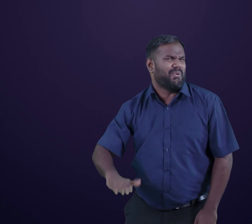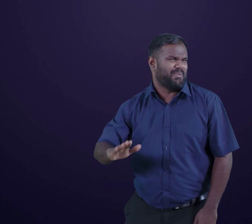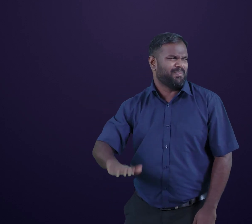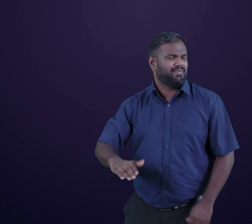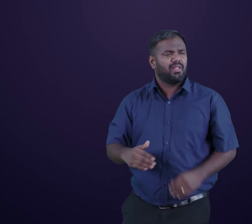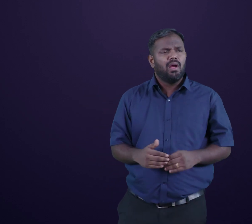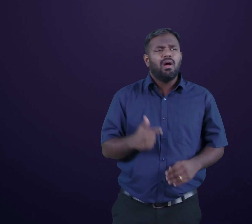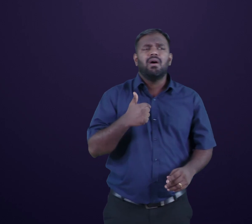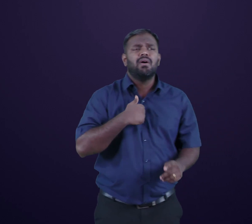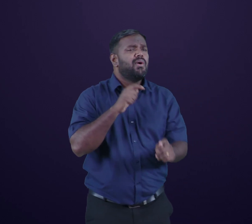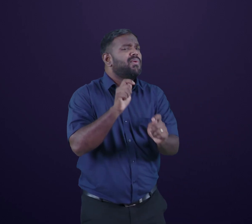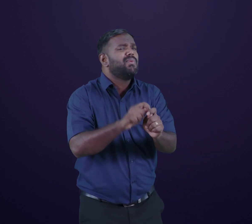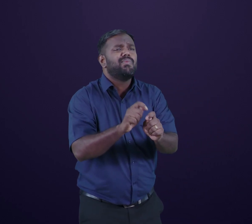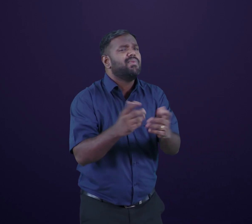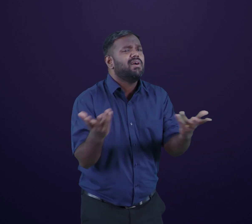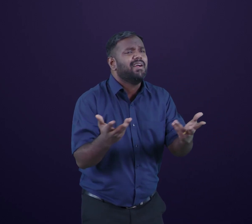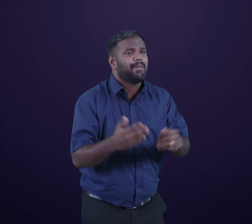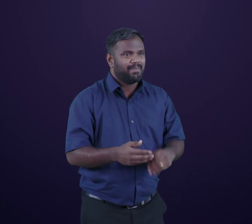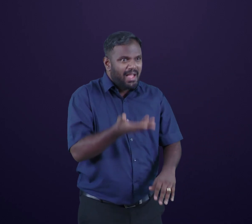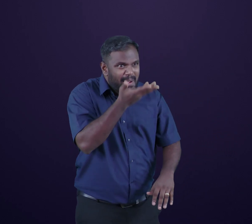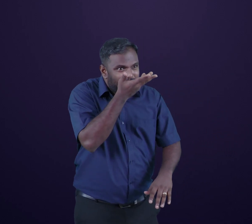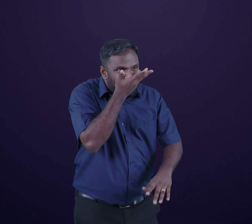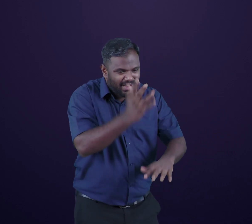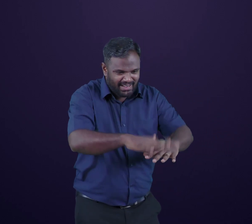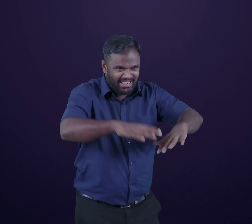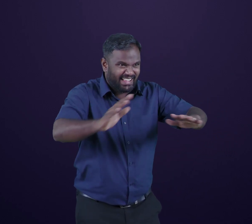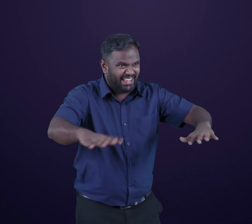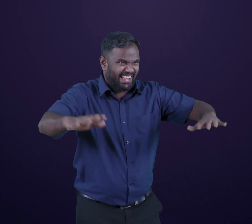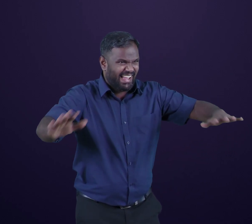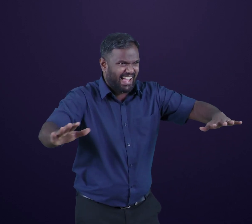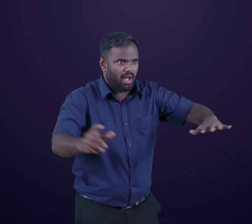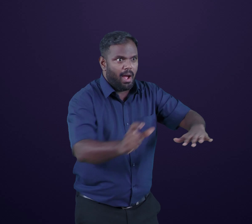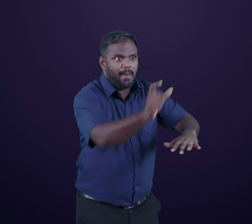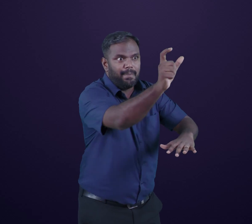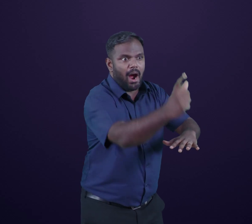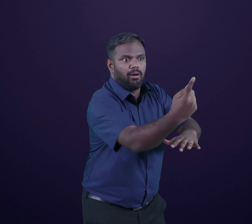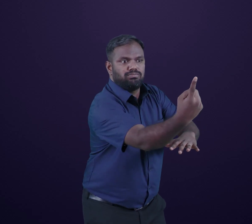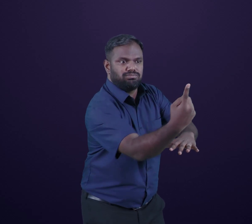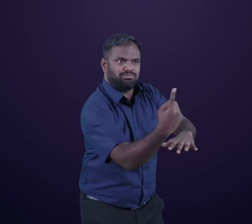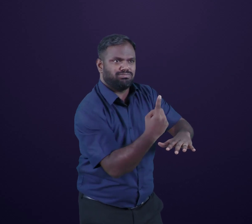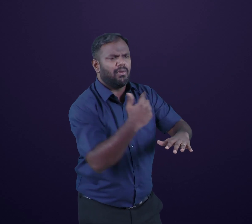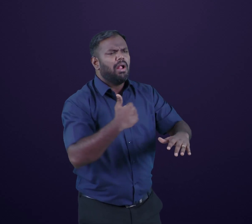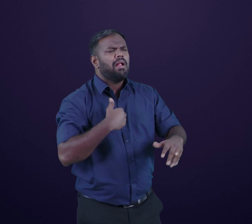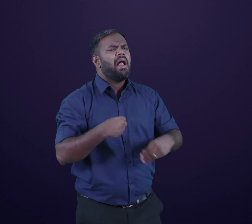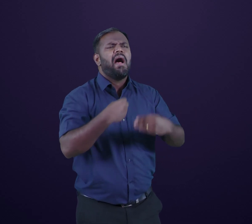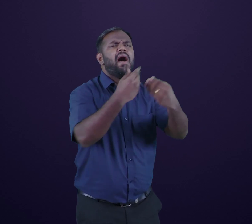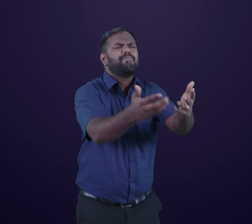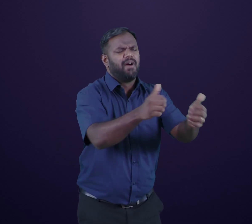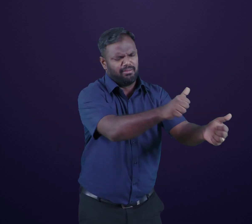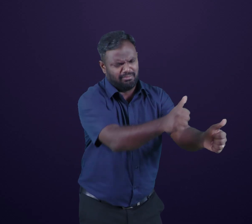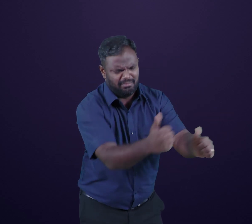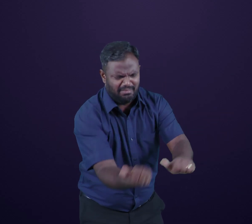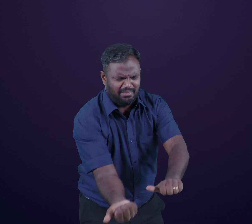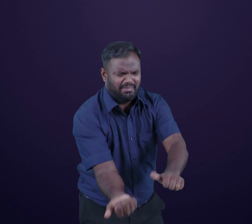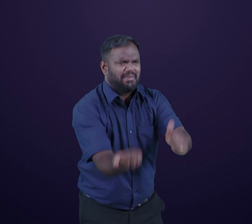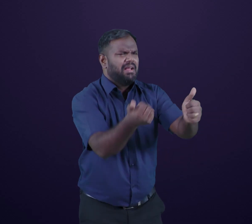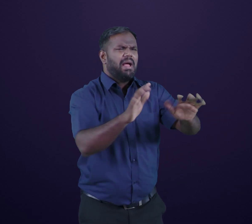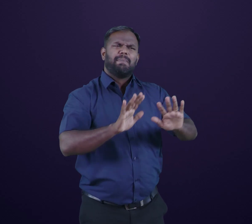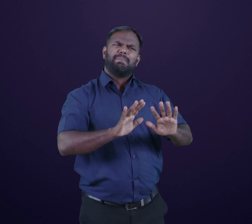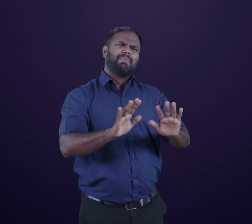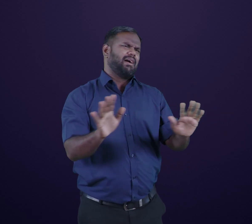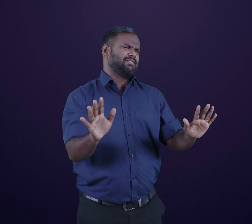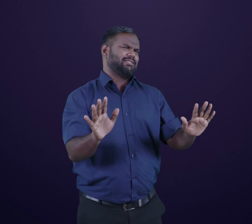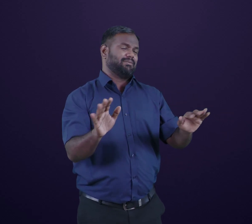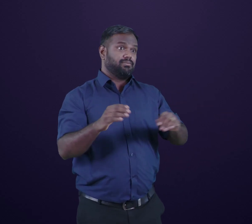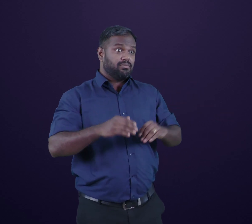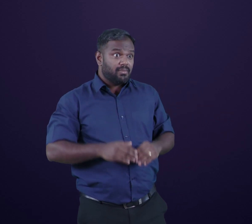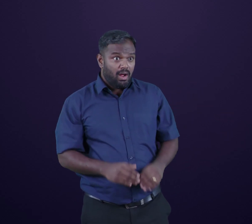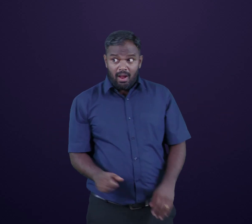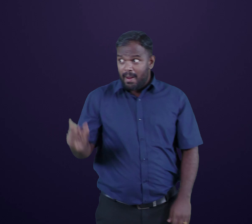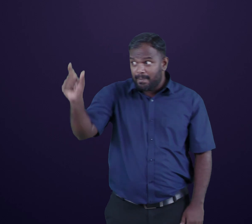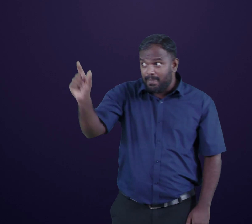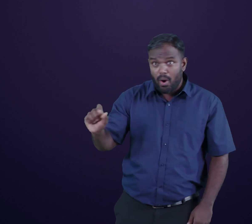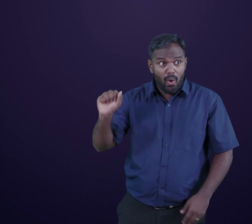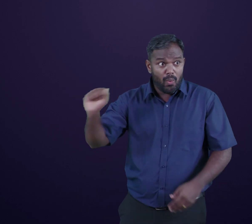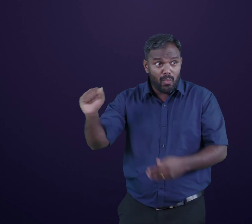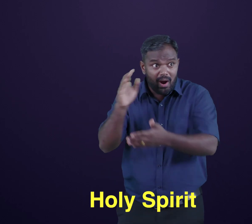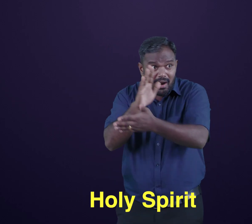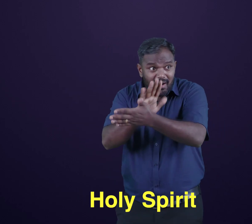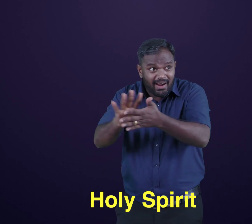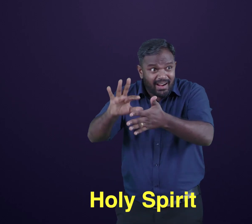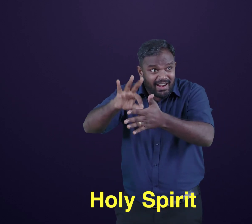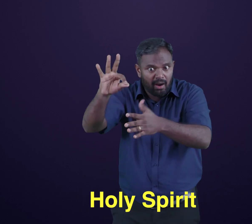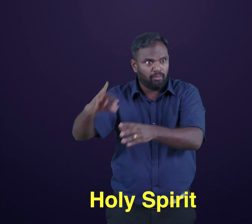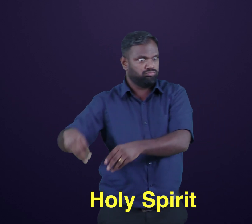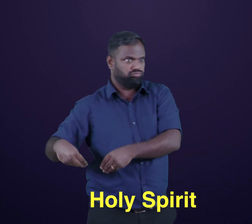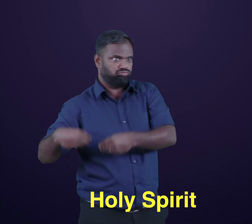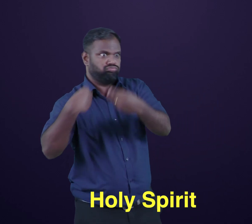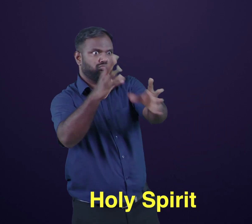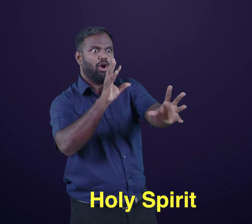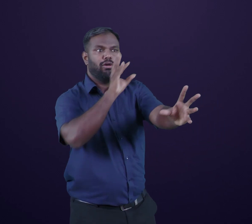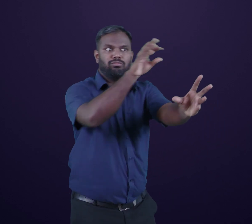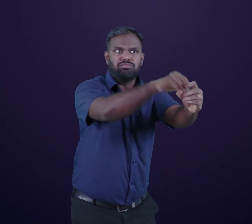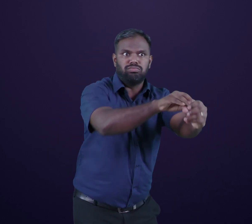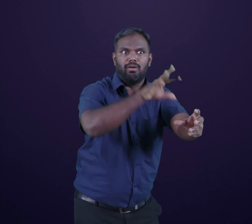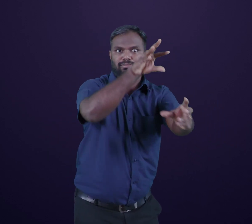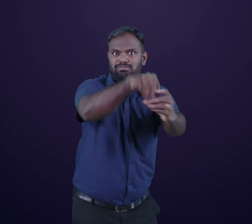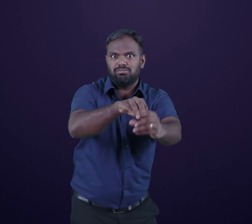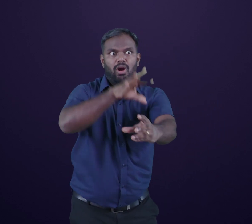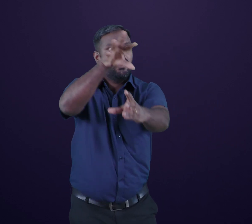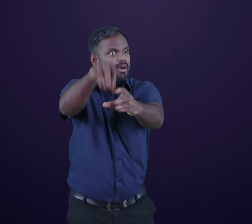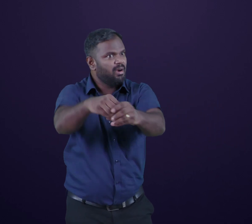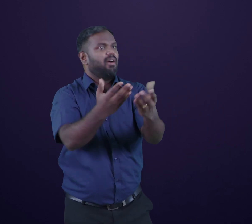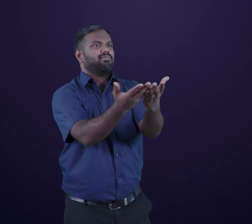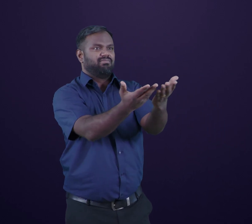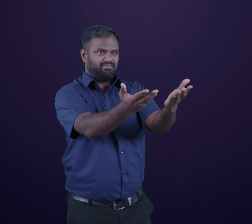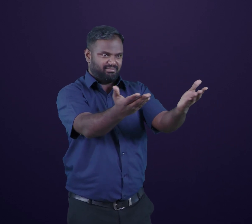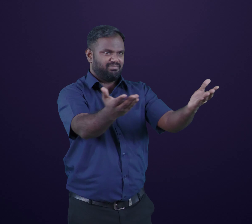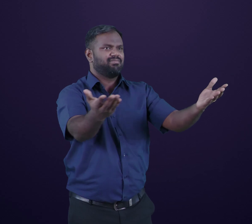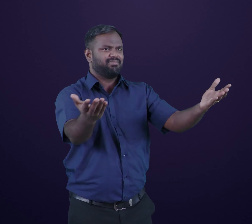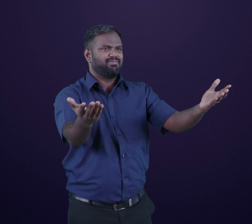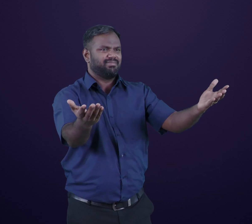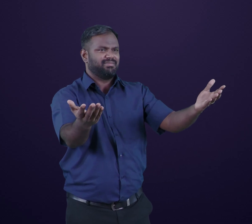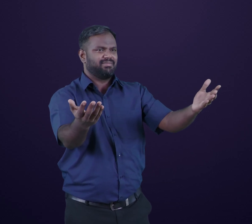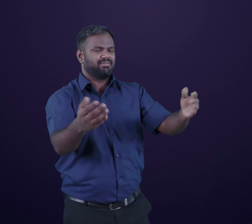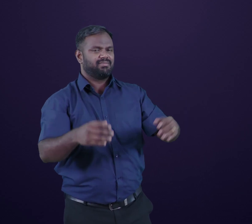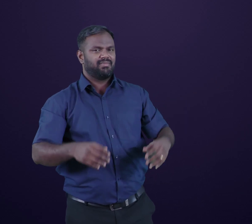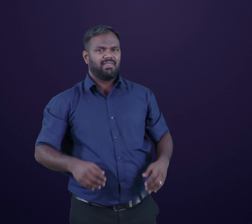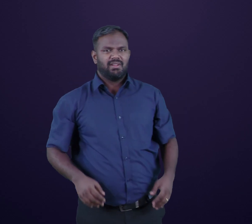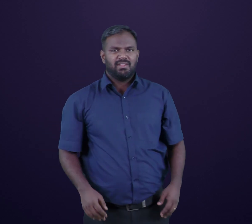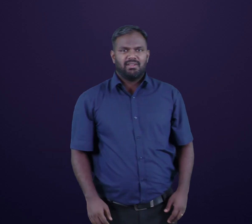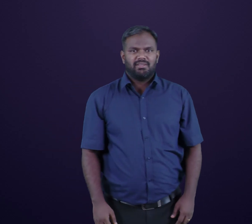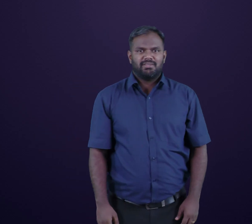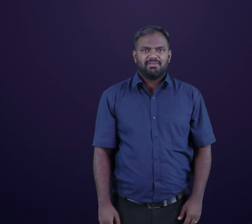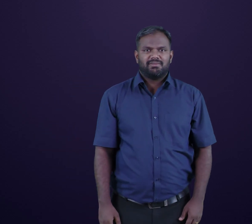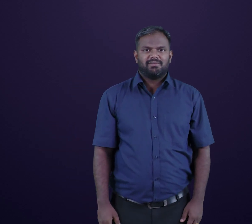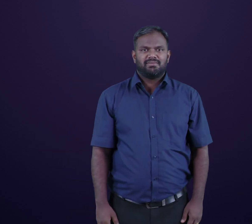I baptize you with water, but the one who is coming will baptize you with the Holy Spirit.”